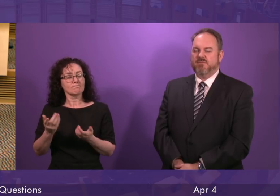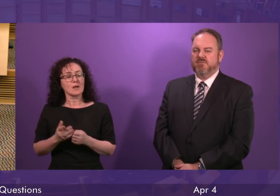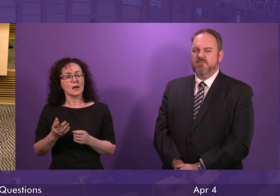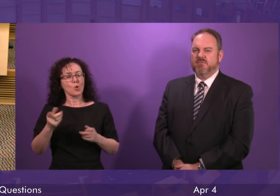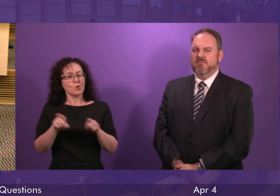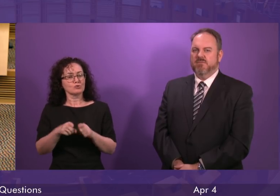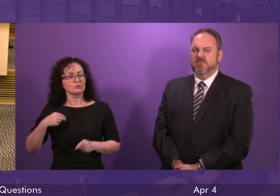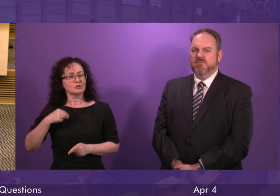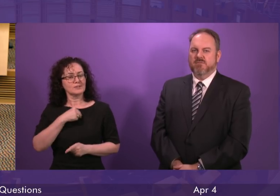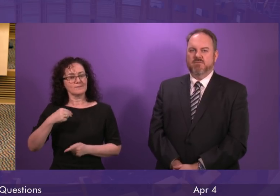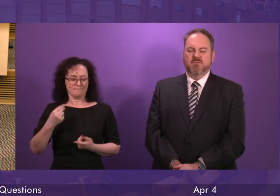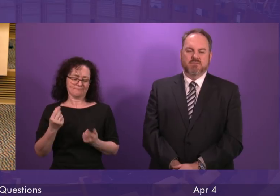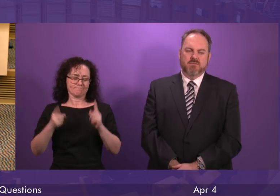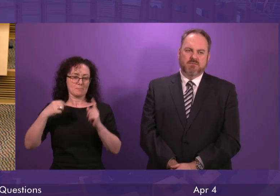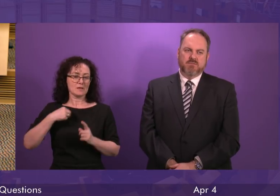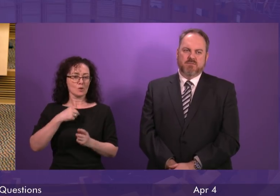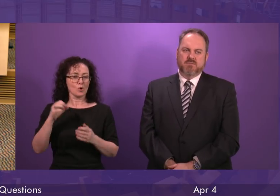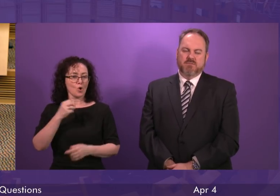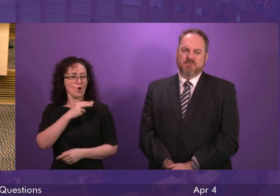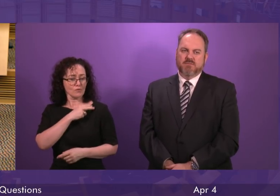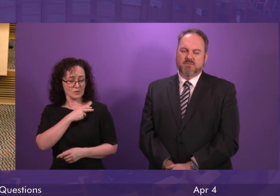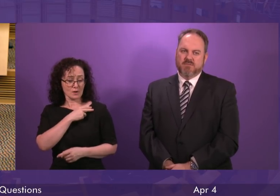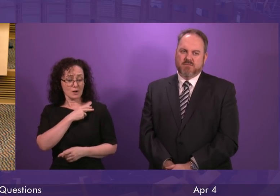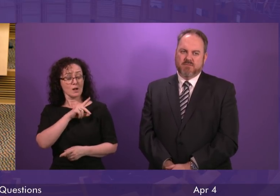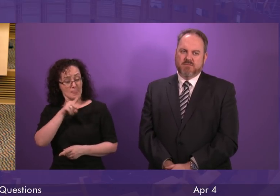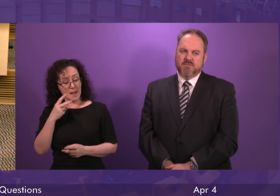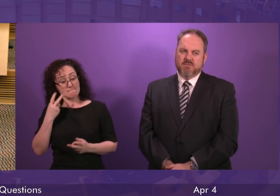officer and chief pharmaceutical officer asked Healthcare Improvement Scotland to examine